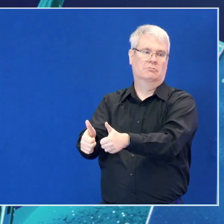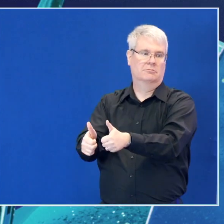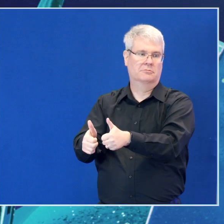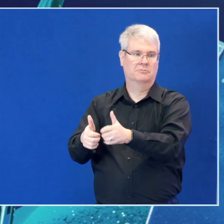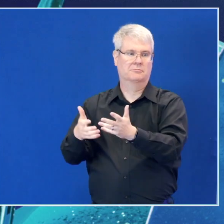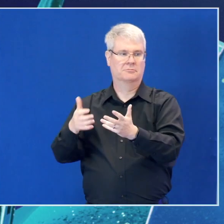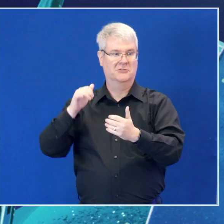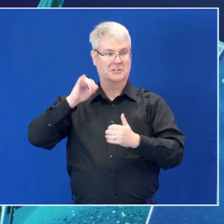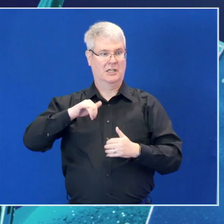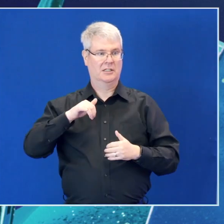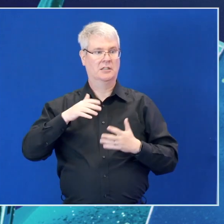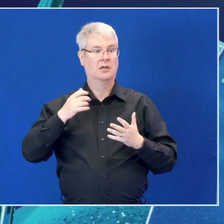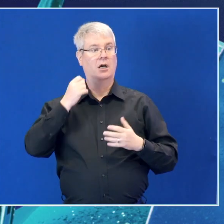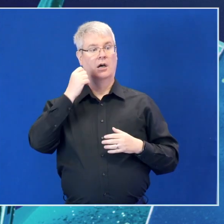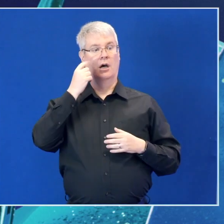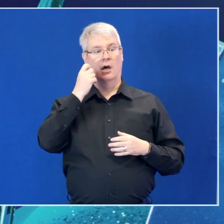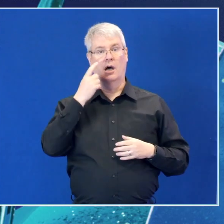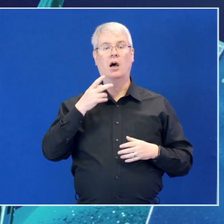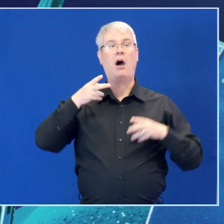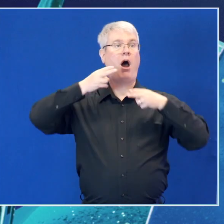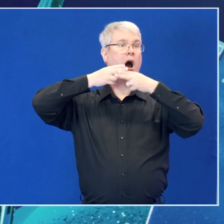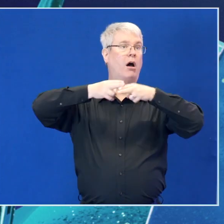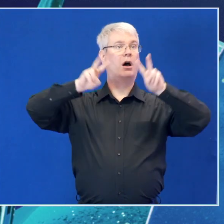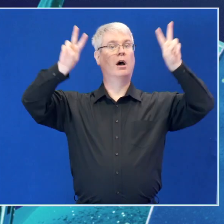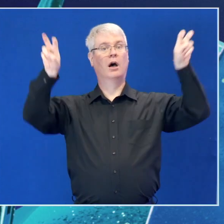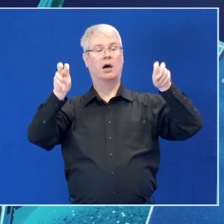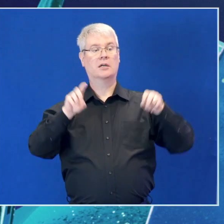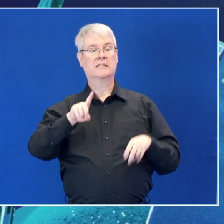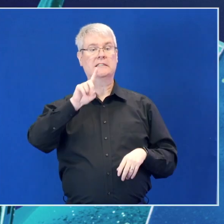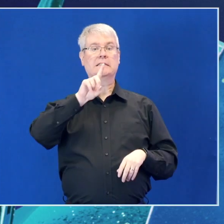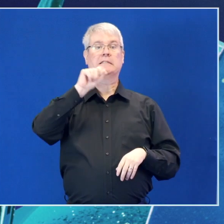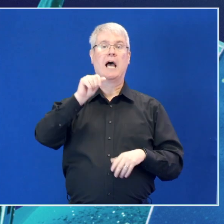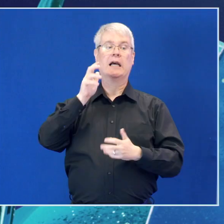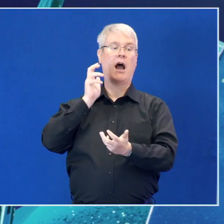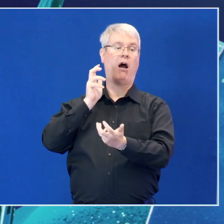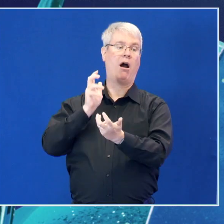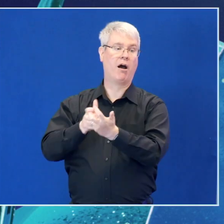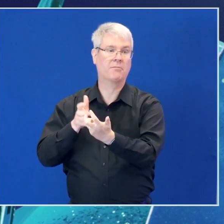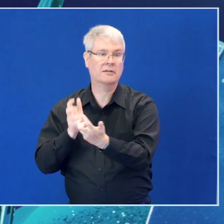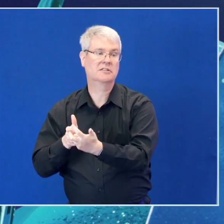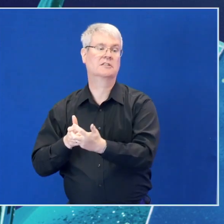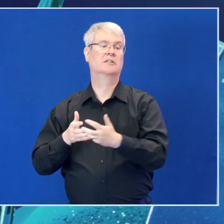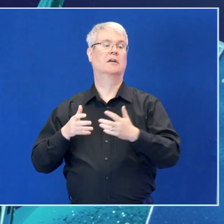So, for example, Slack, Grammarly, MindView, Reclaim,